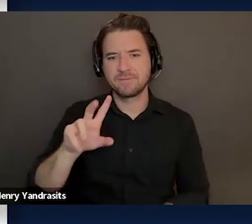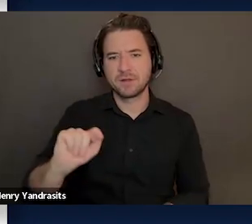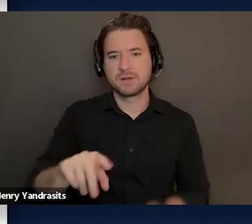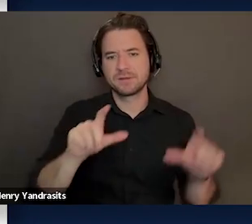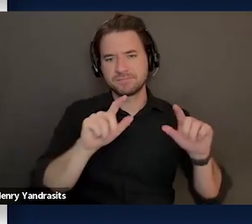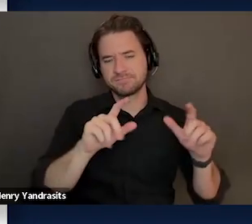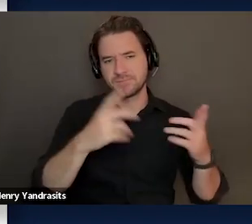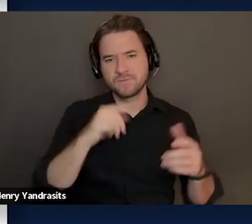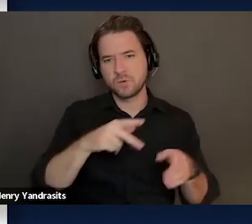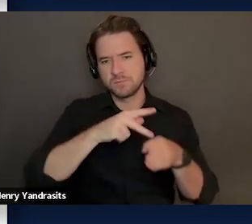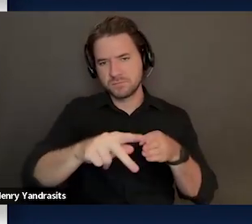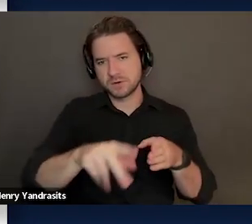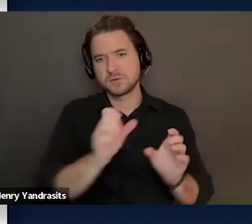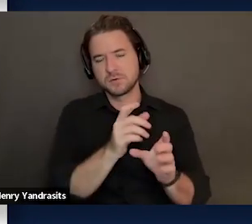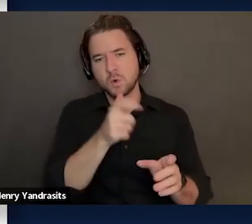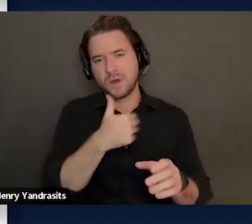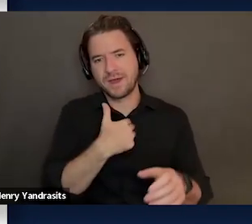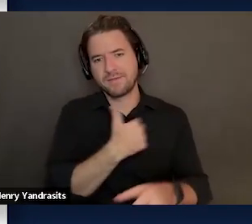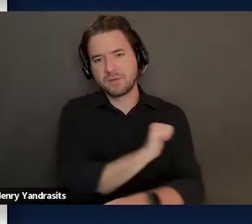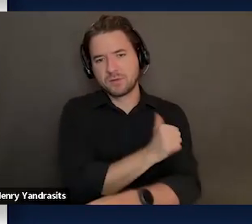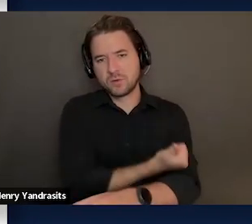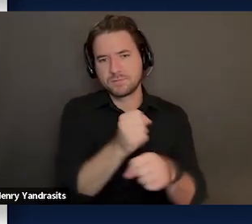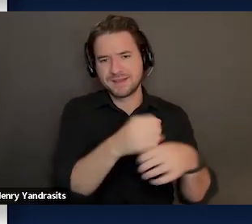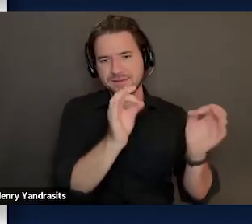Granted the authority to make decisions about disabled people.